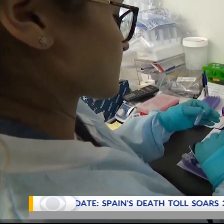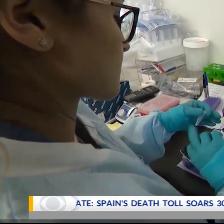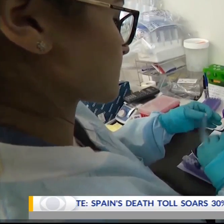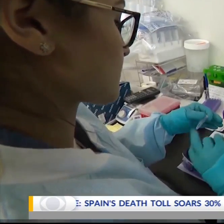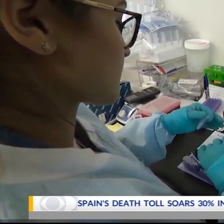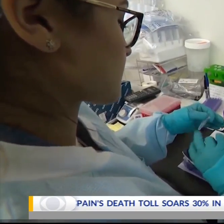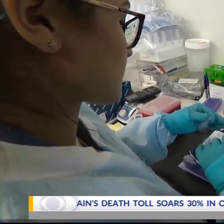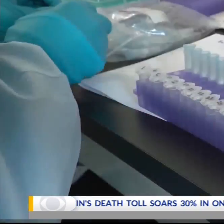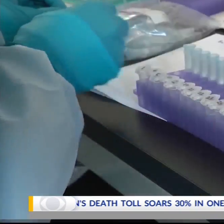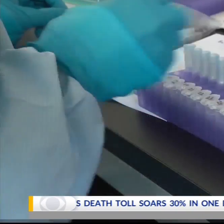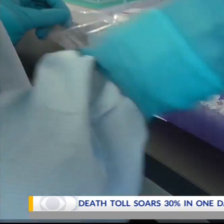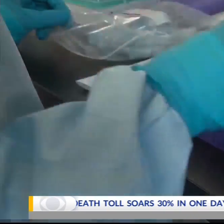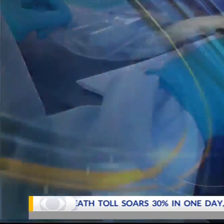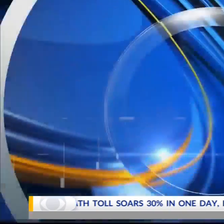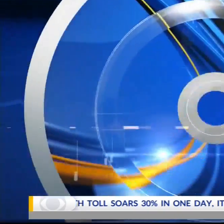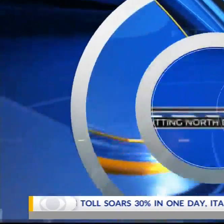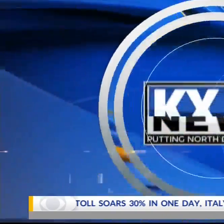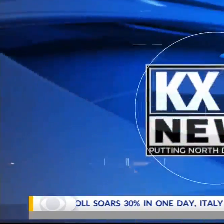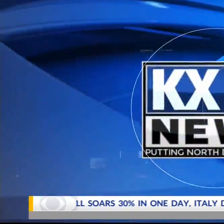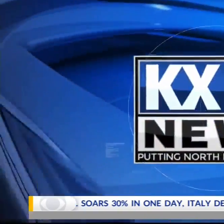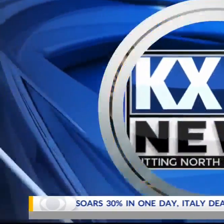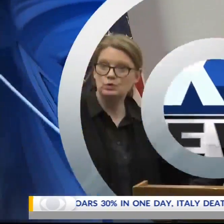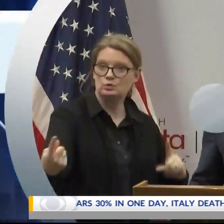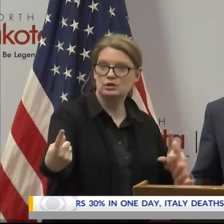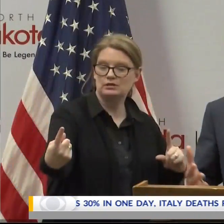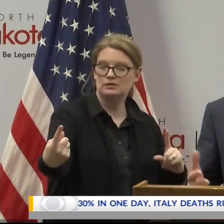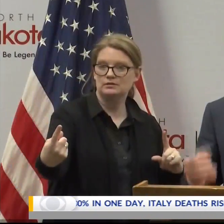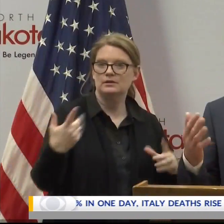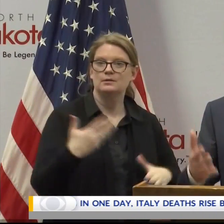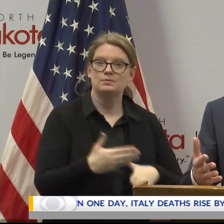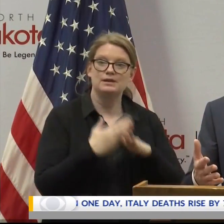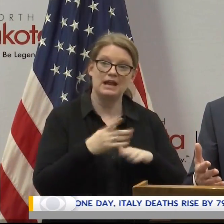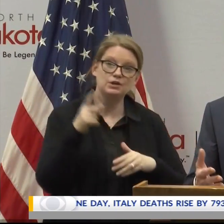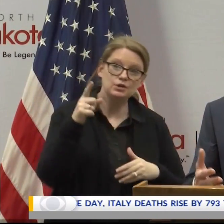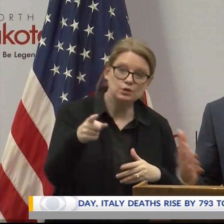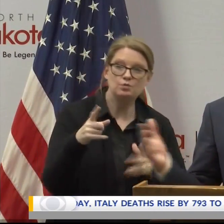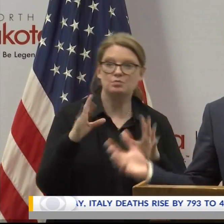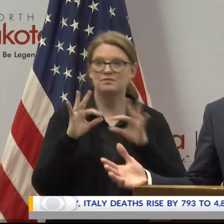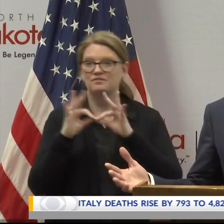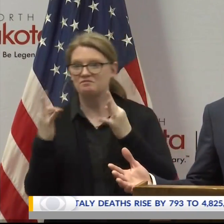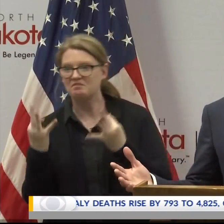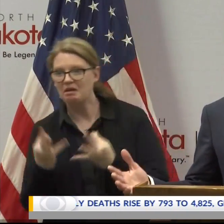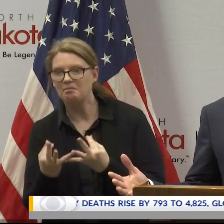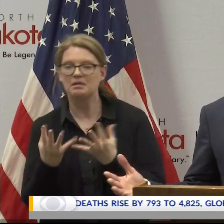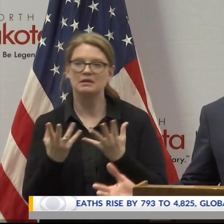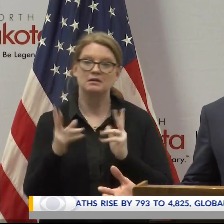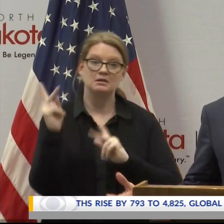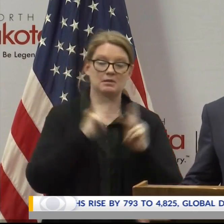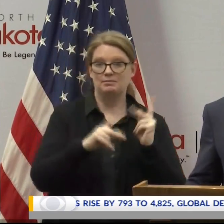PRACTICING INDIVIDUAL RESPONSIBILITY, AND SOCIAL DISTANCING. (BURGUM): "IT IS GOING TO PROTECT YOU, IT IS GOING TO